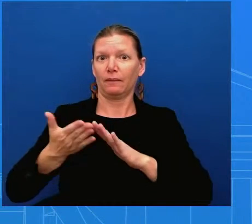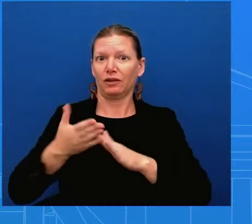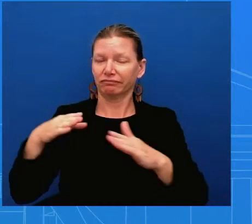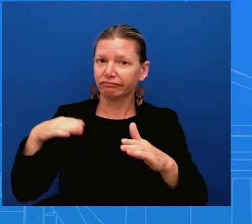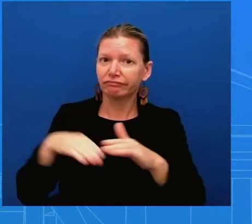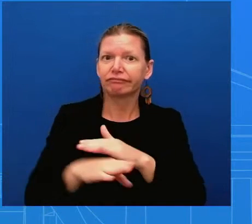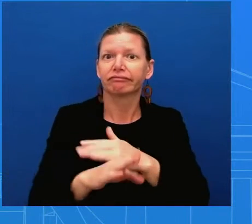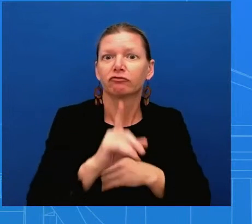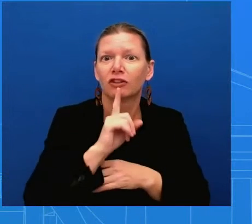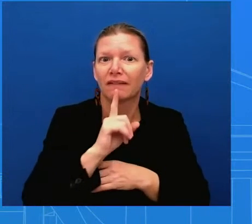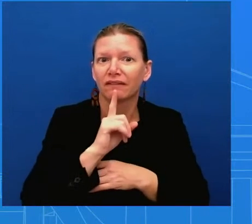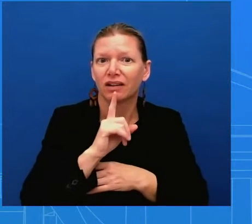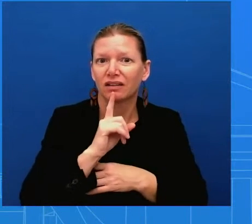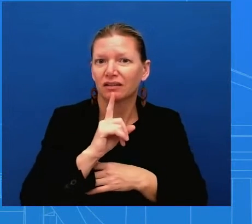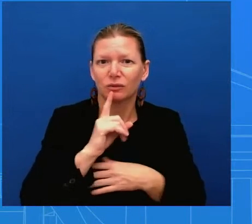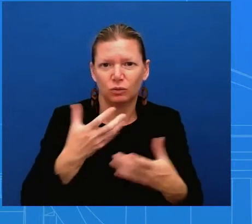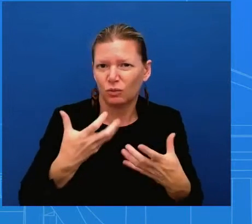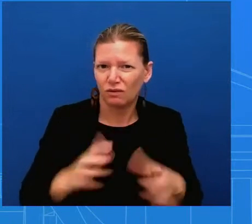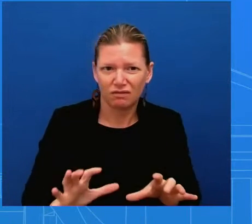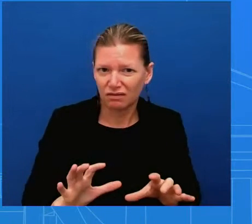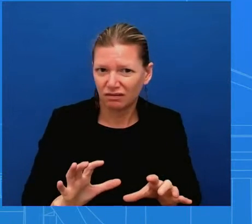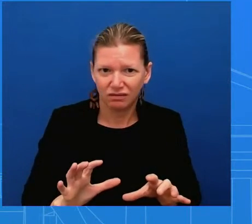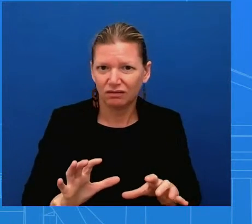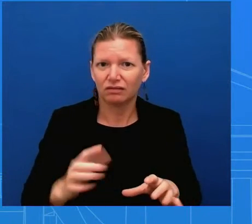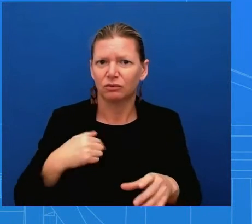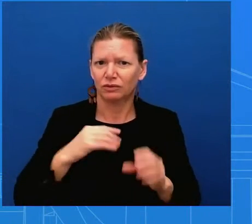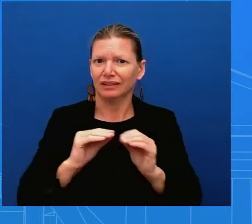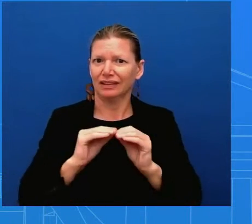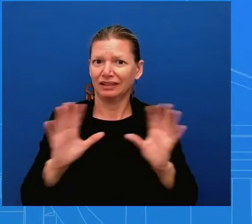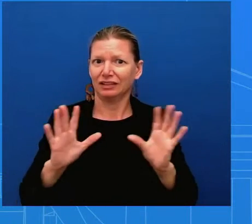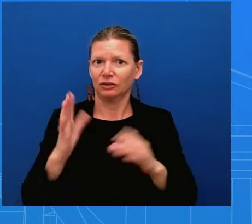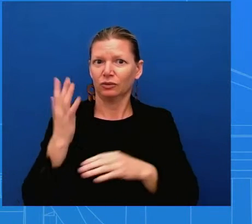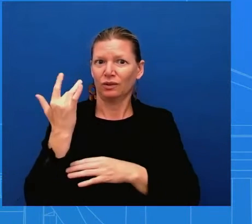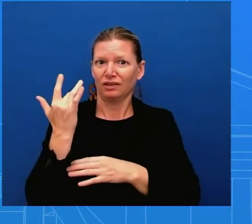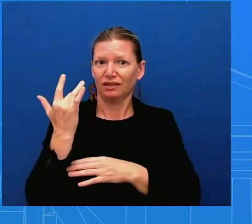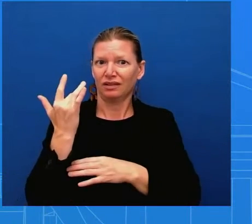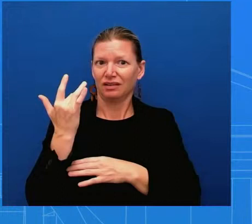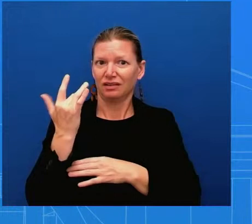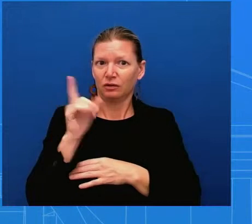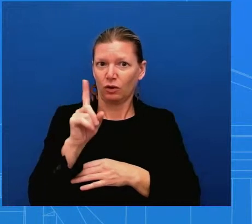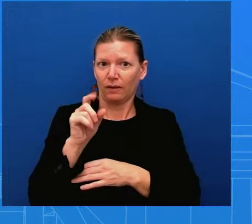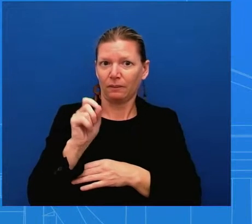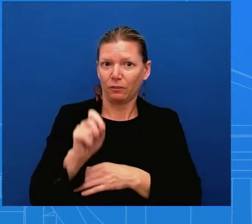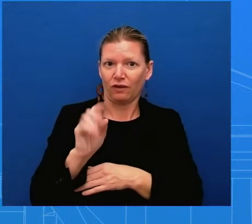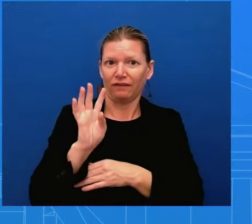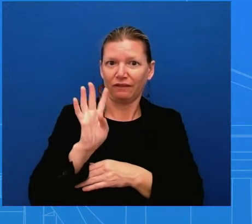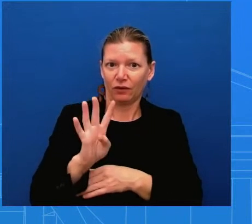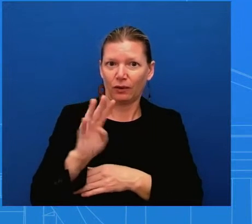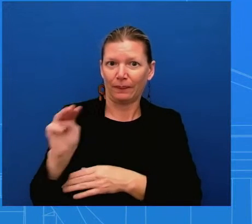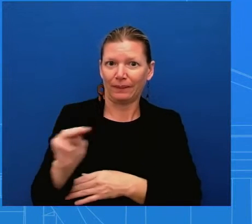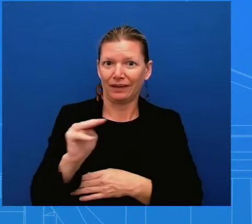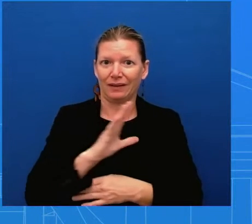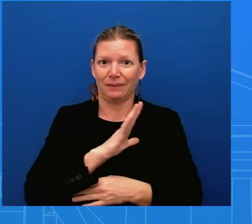because of the more than 1 -- 1.4 million Palestinians who are there, who are -- they are seeking refuge.